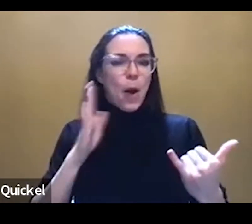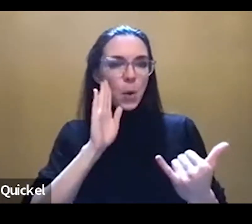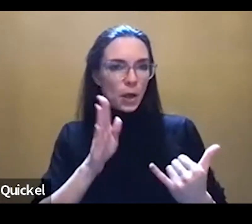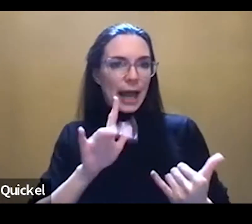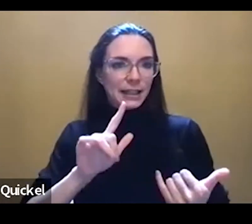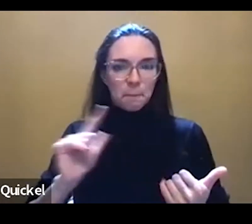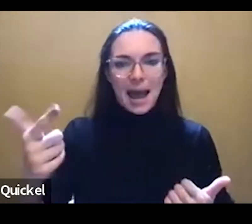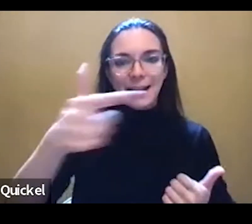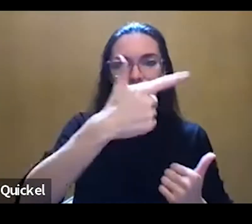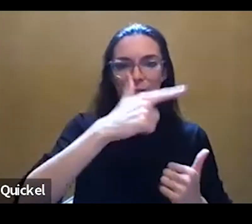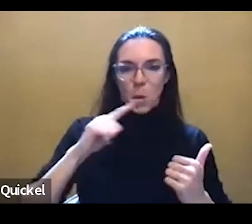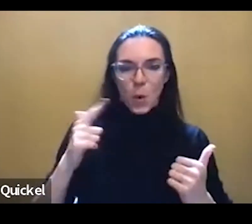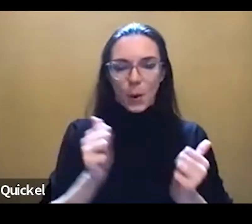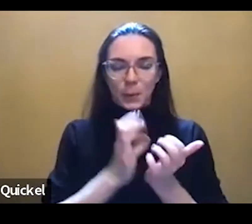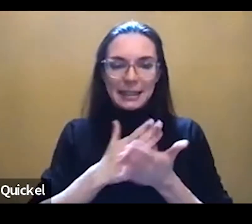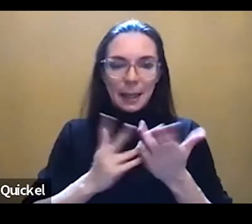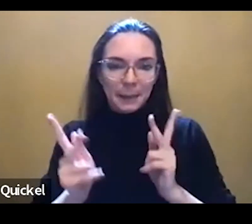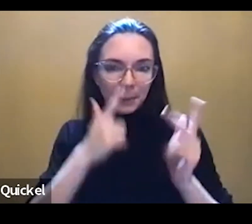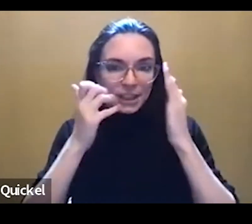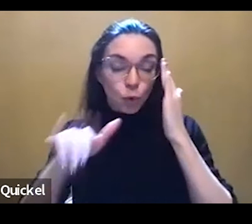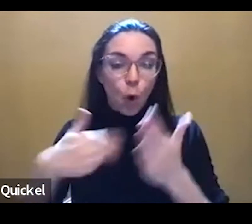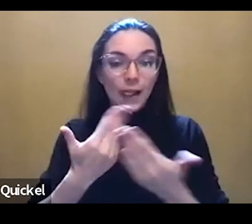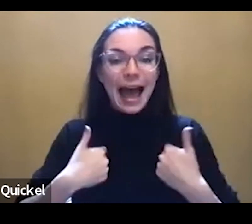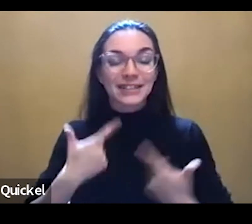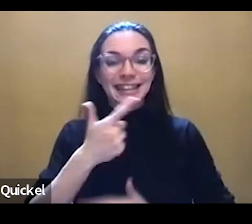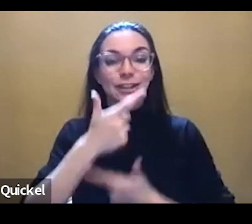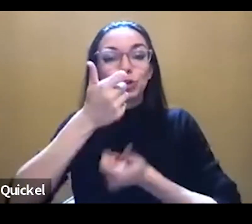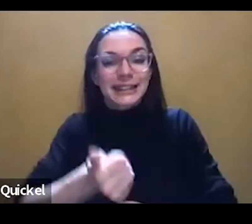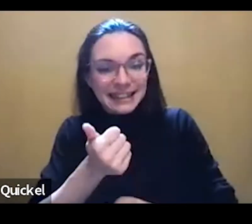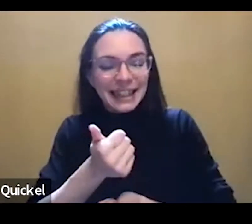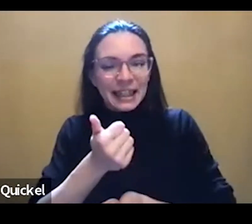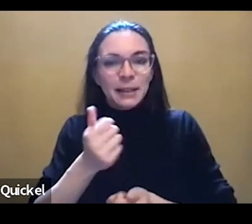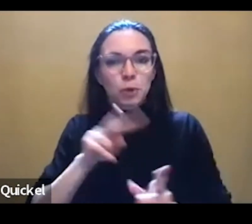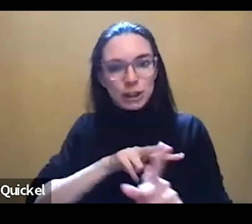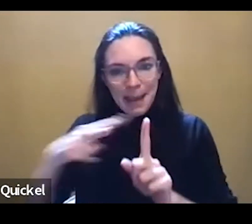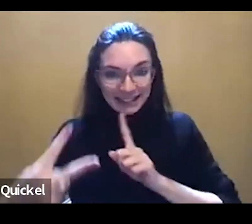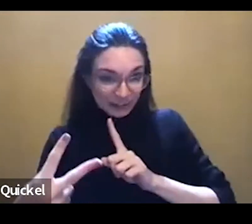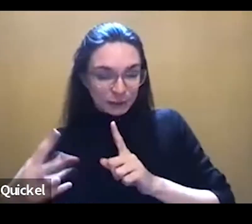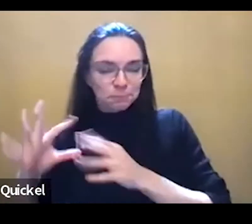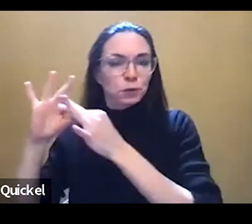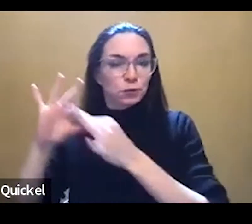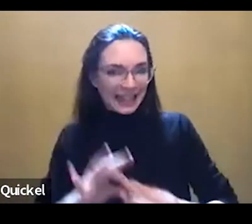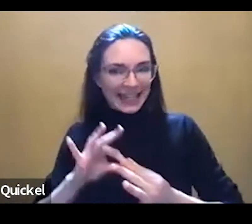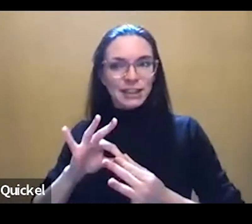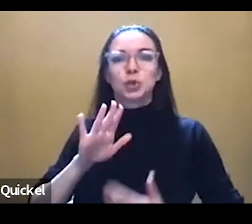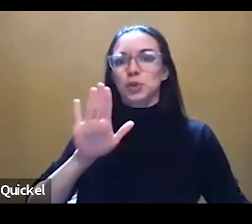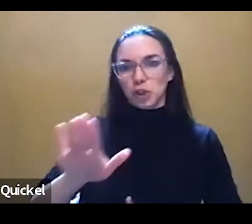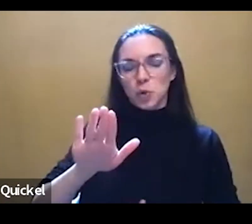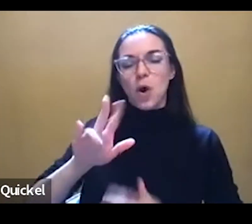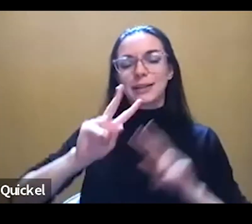you're all having interesting pieces of this. Apropos to the topic you have been talking about and with some communication that